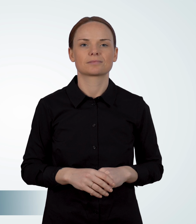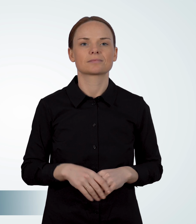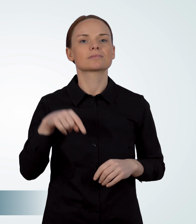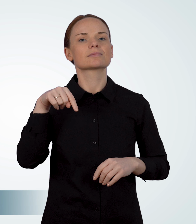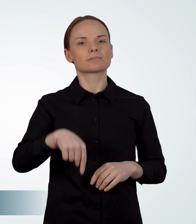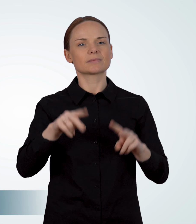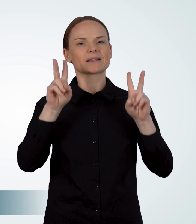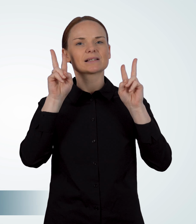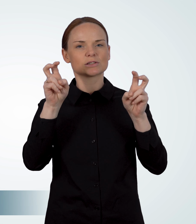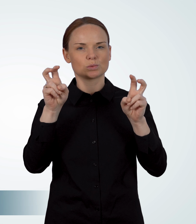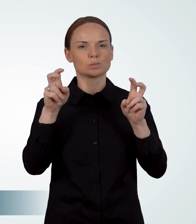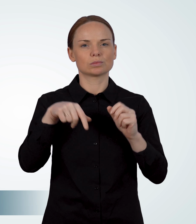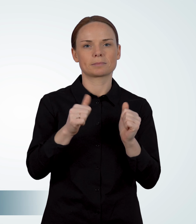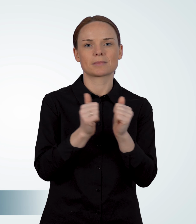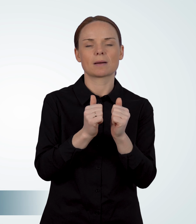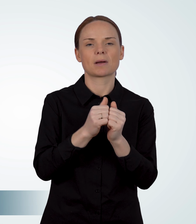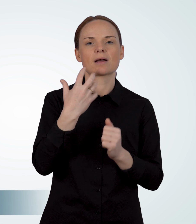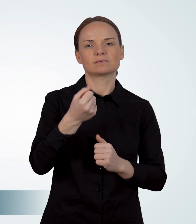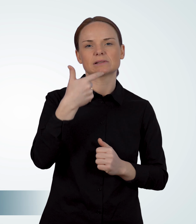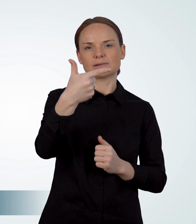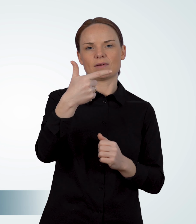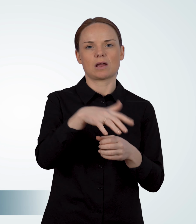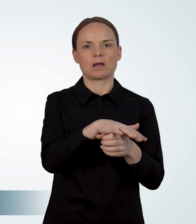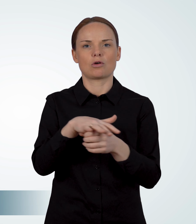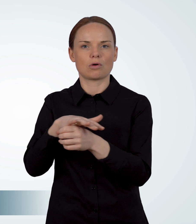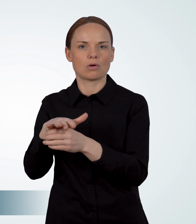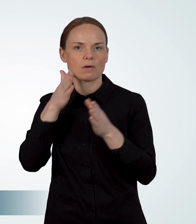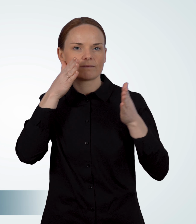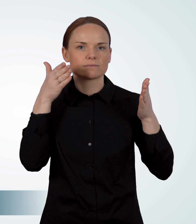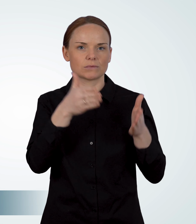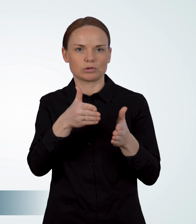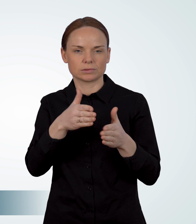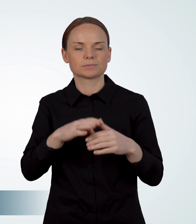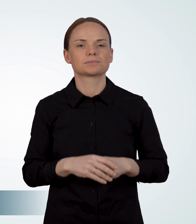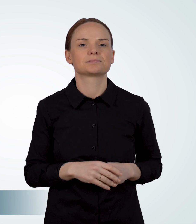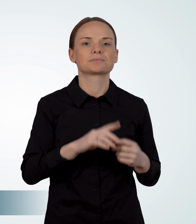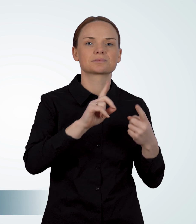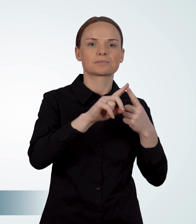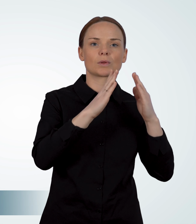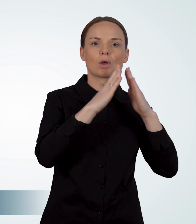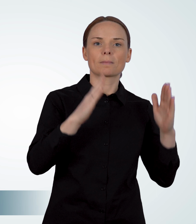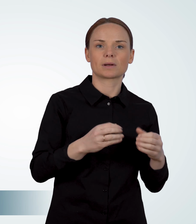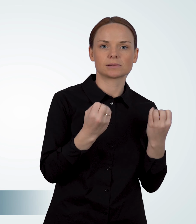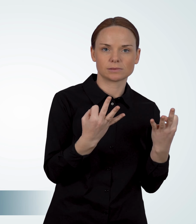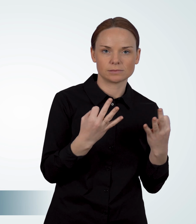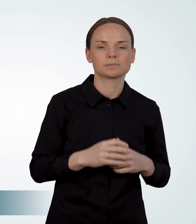There are seven focus areas in the Issues Paper: • Homelessness